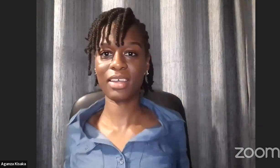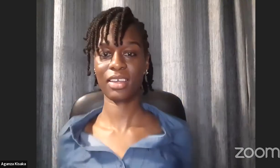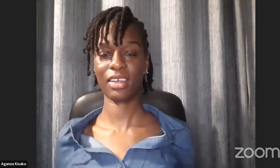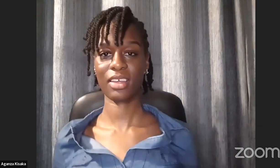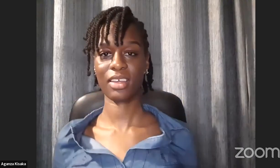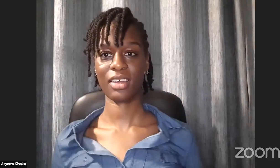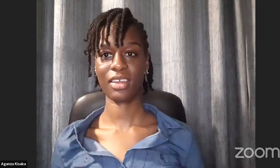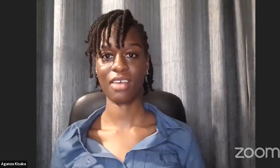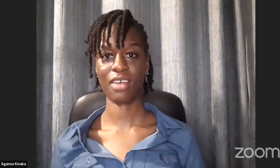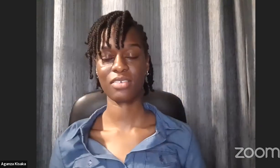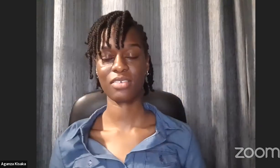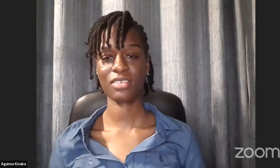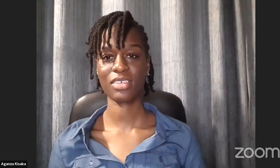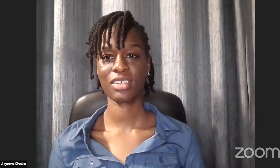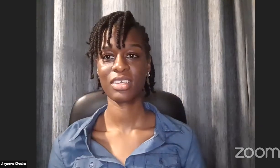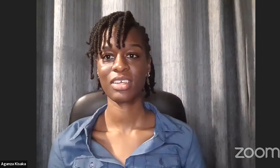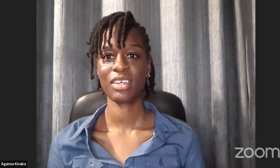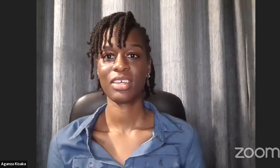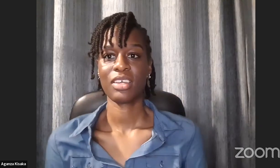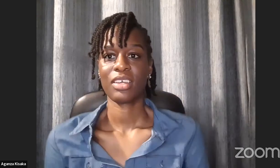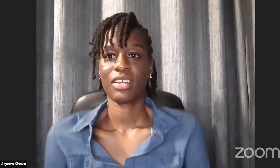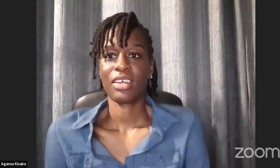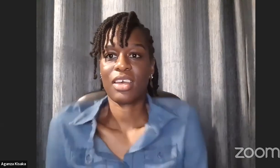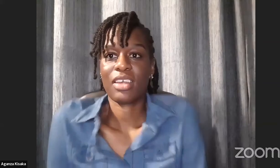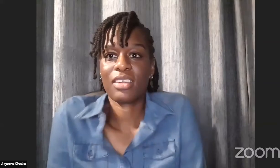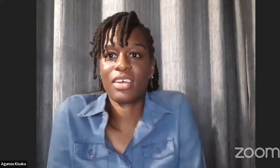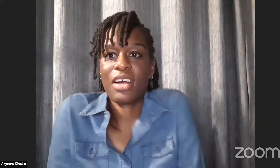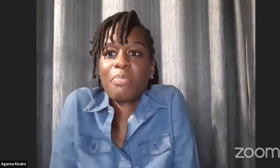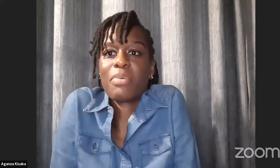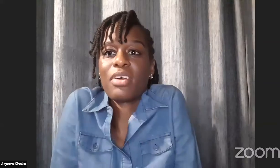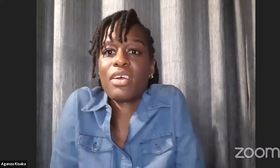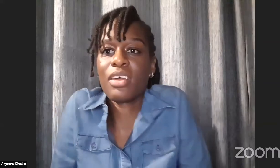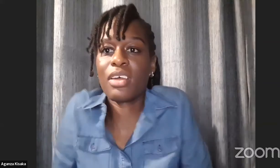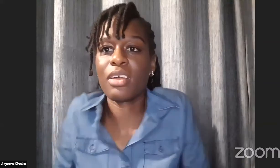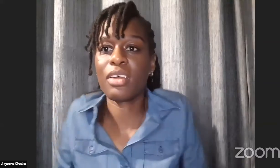and around and up, back and around.